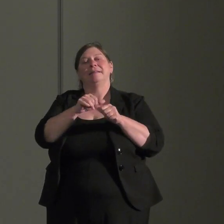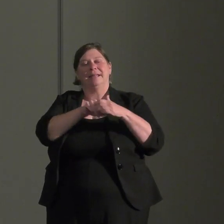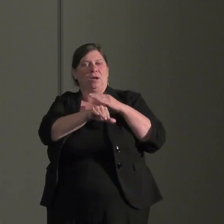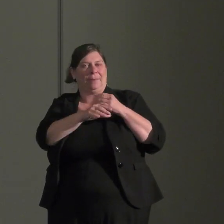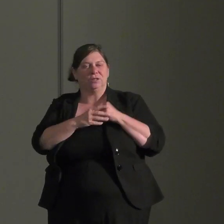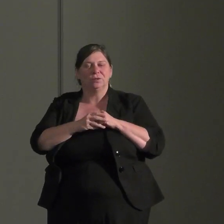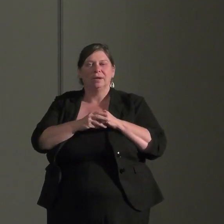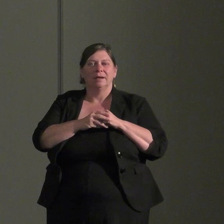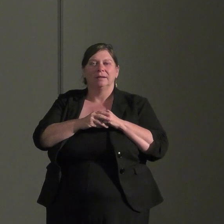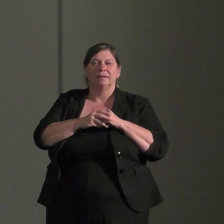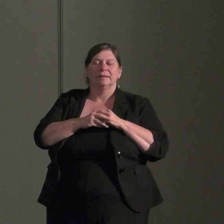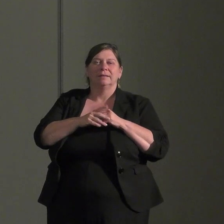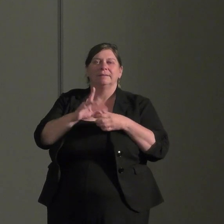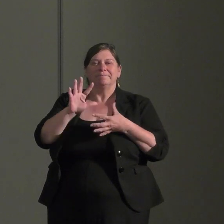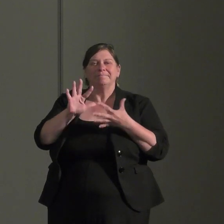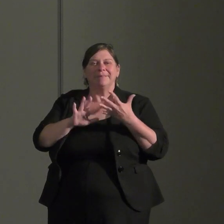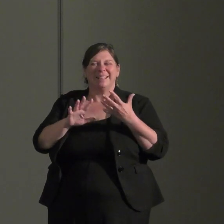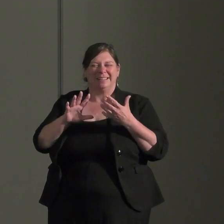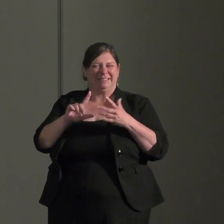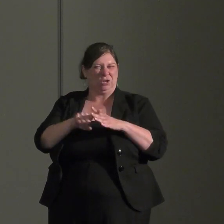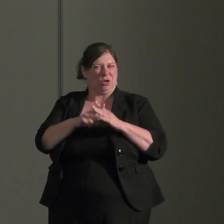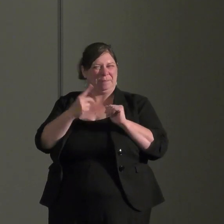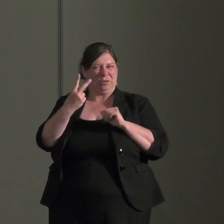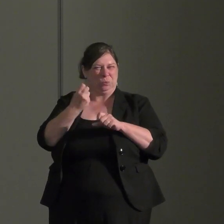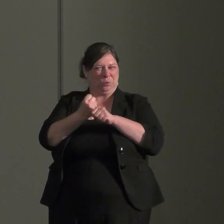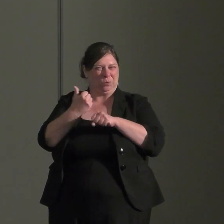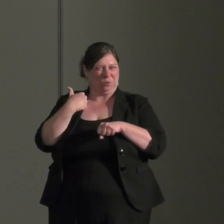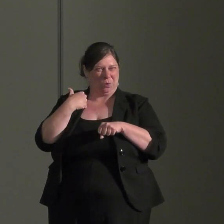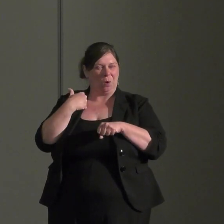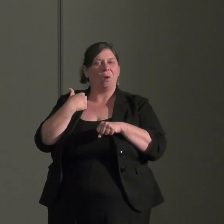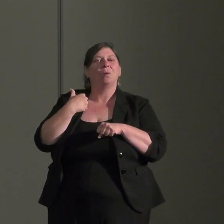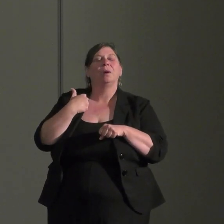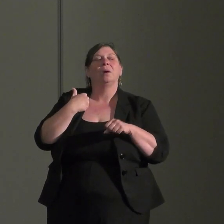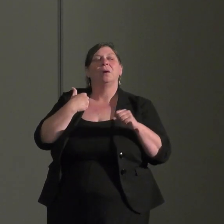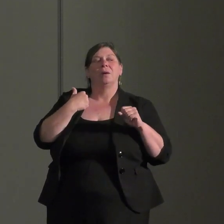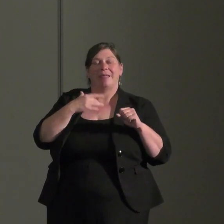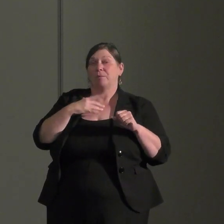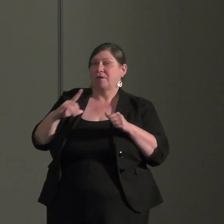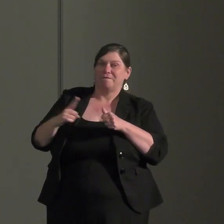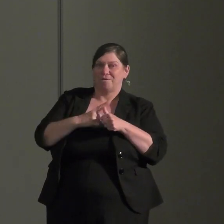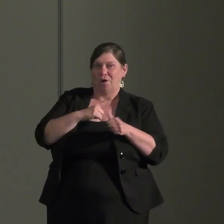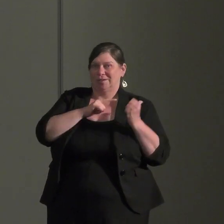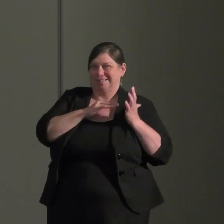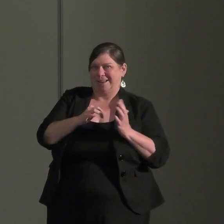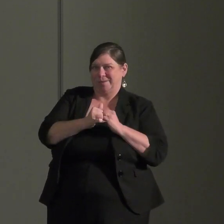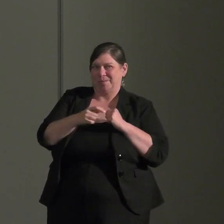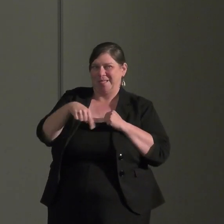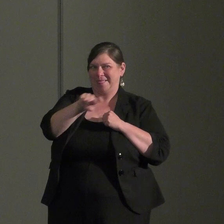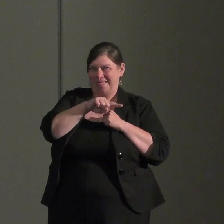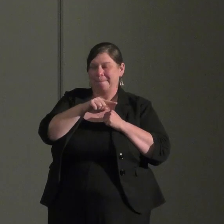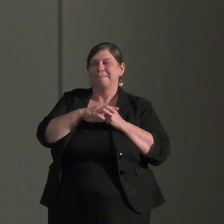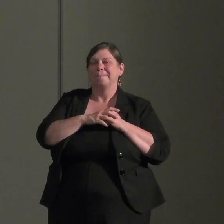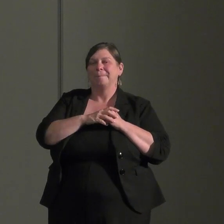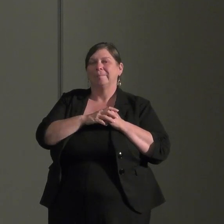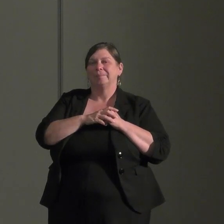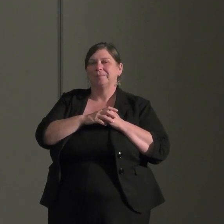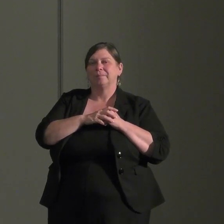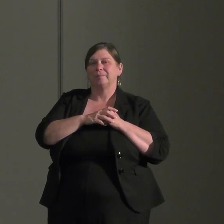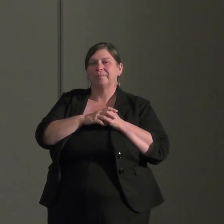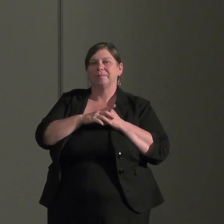So this started about two years ago. That is our first study with them we cut imperative